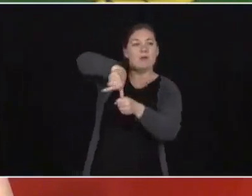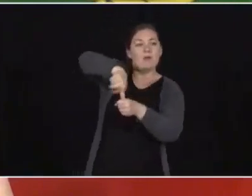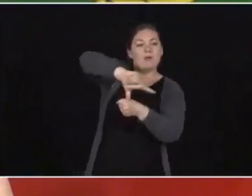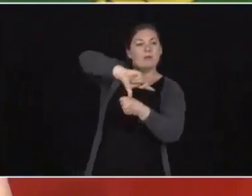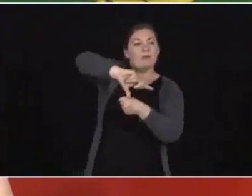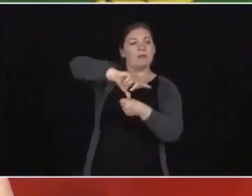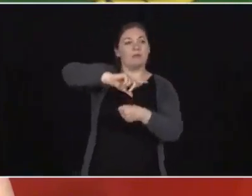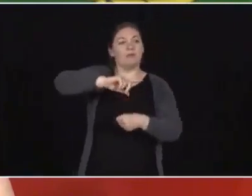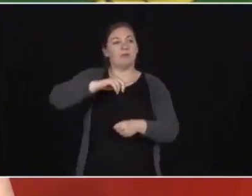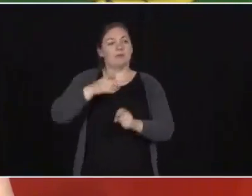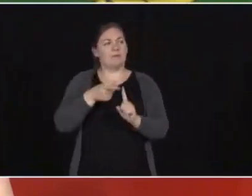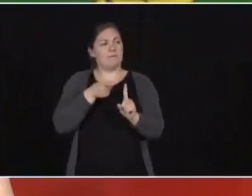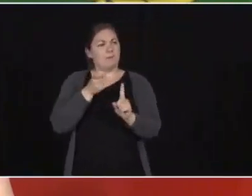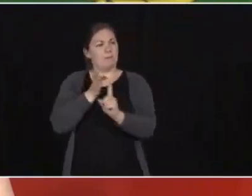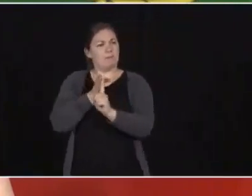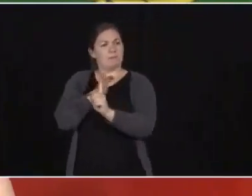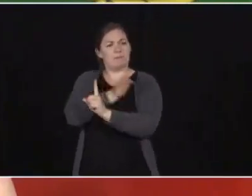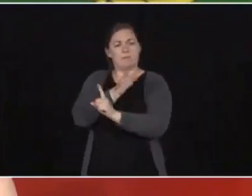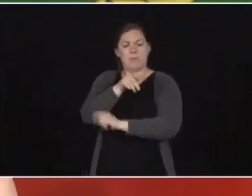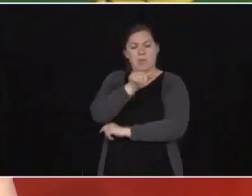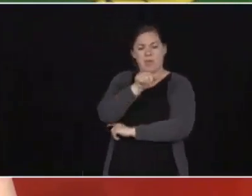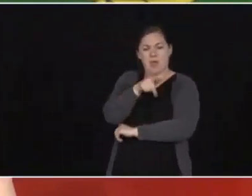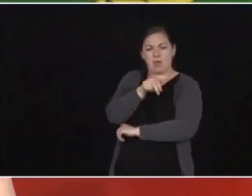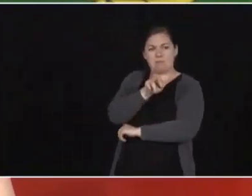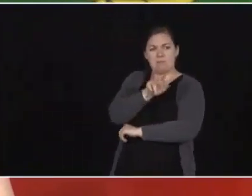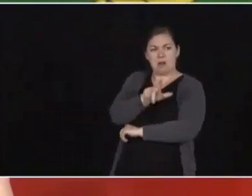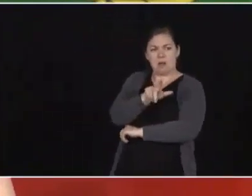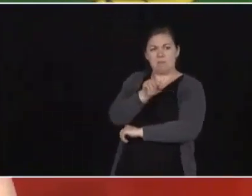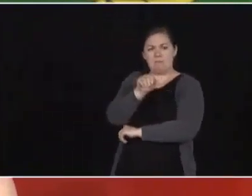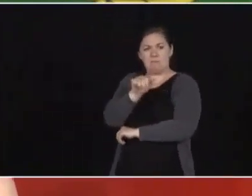including a probate sample. It should be available again within the month.